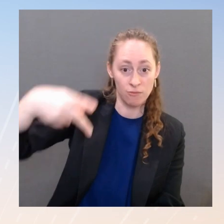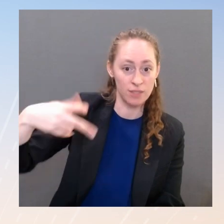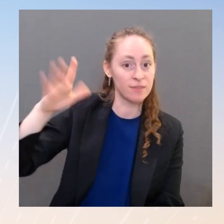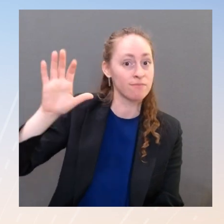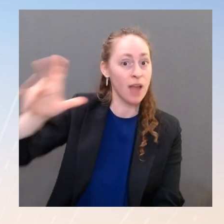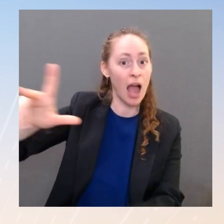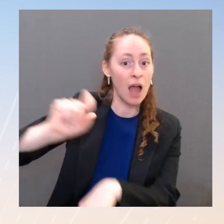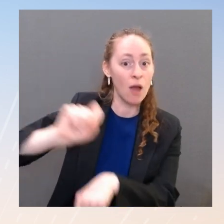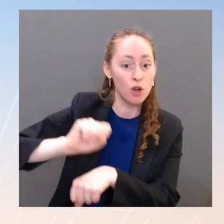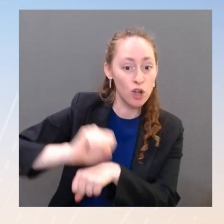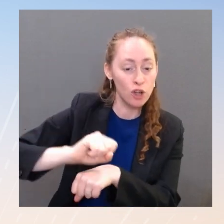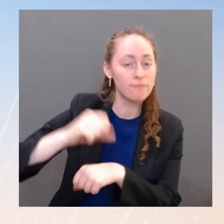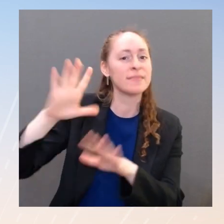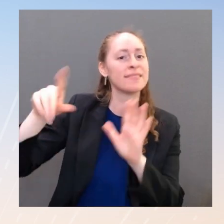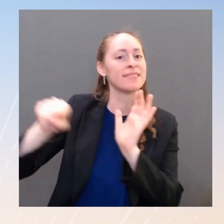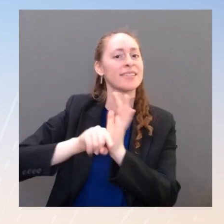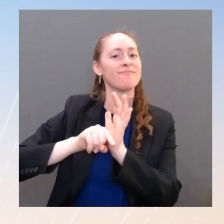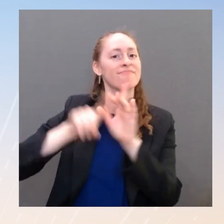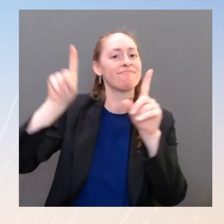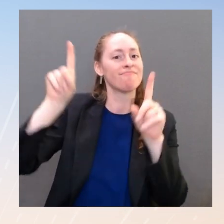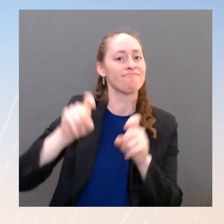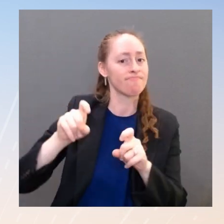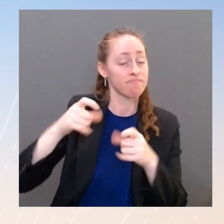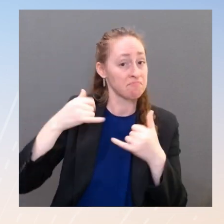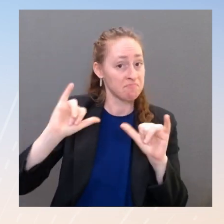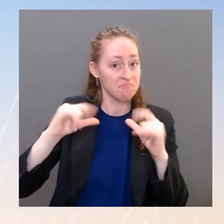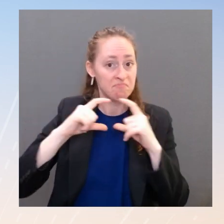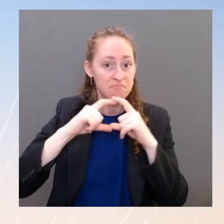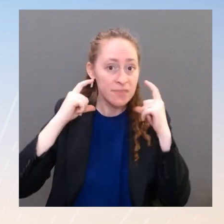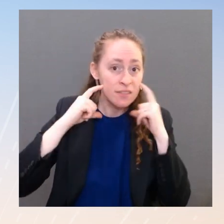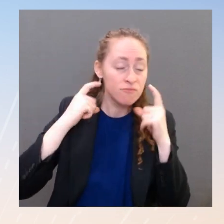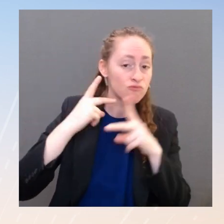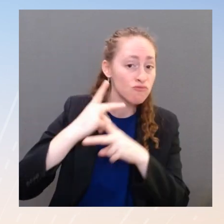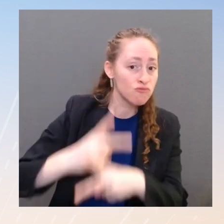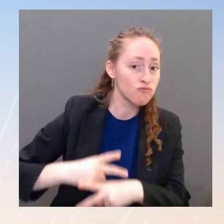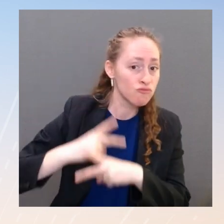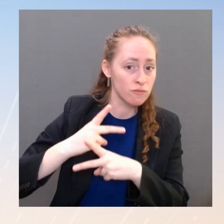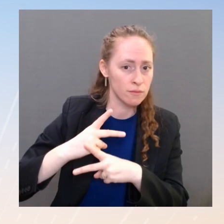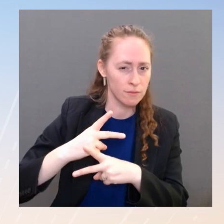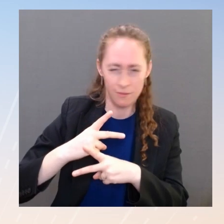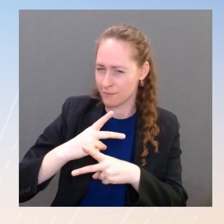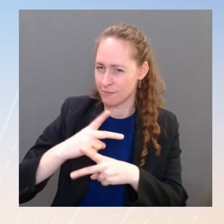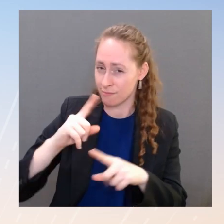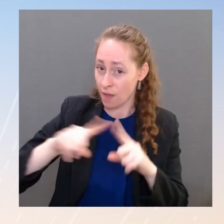are they going to resume their in-person contact, or is the President's physician going to suggest